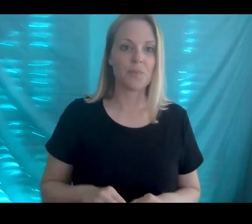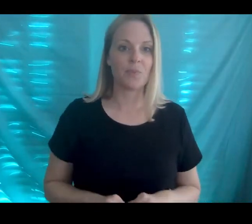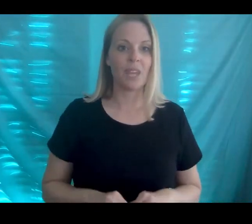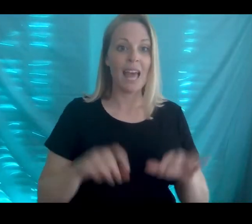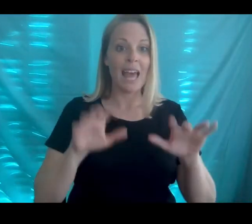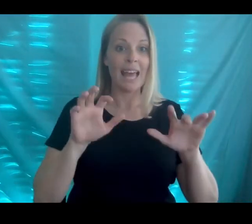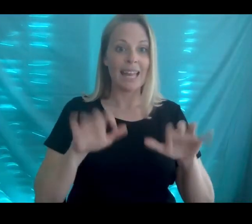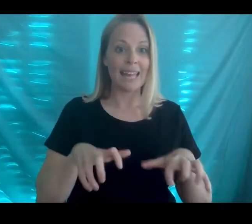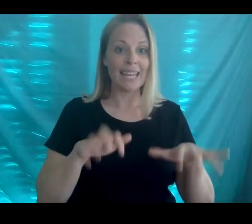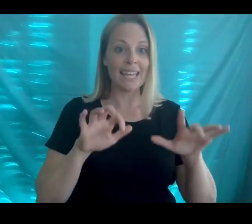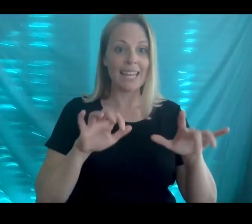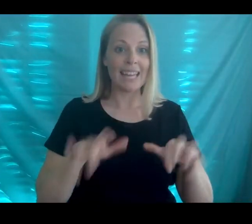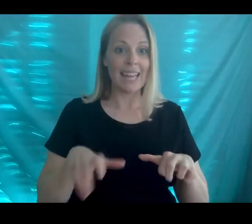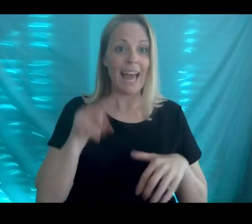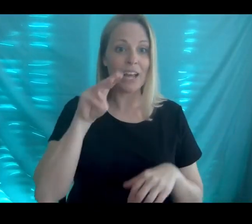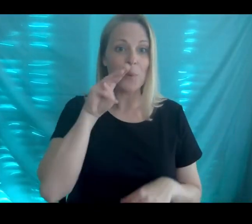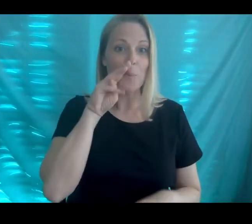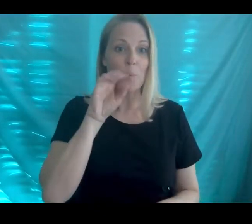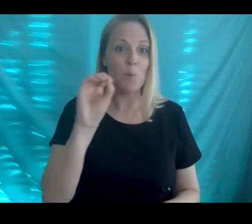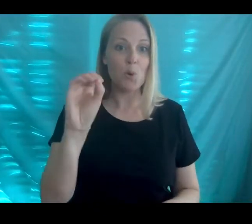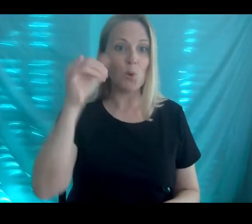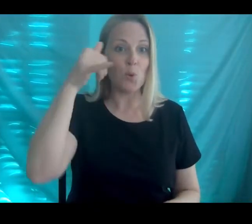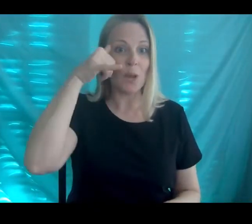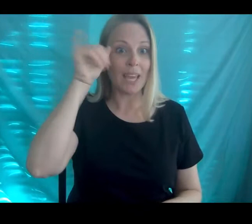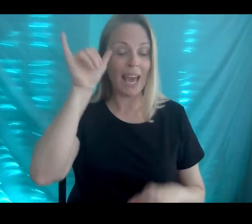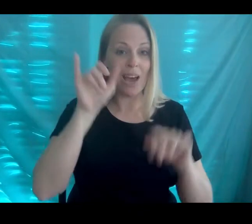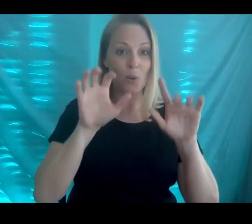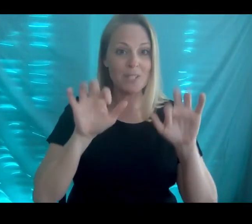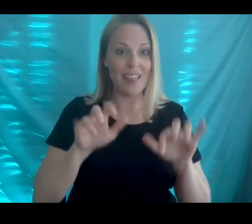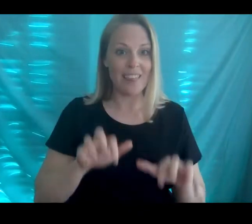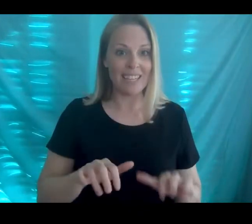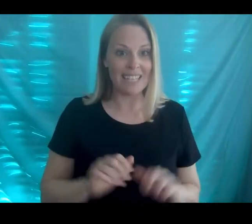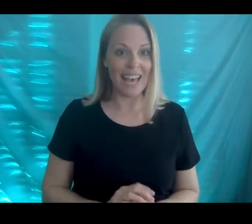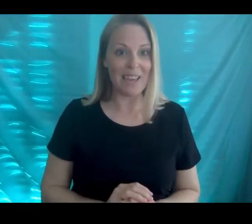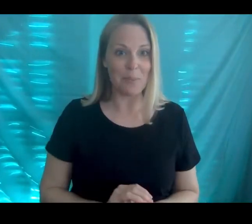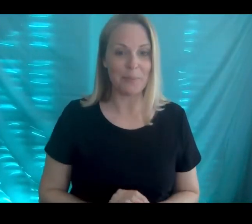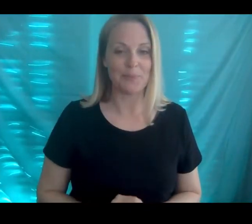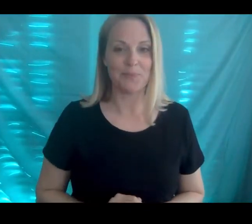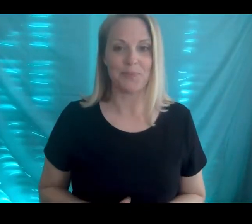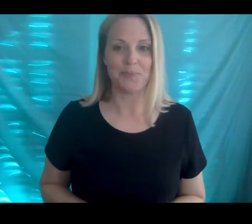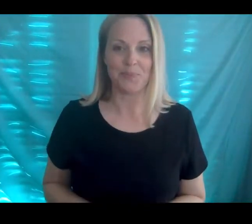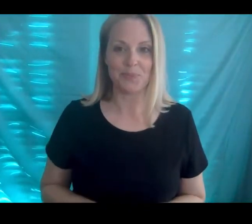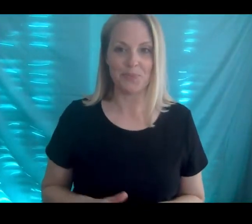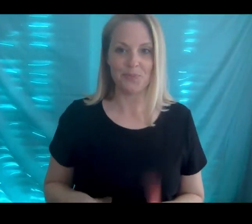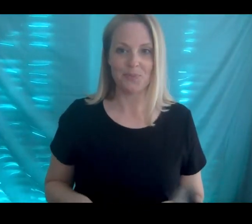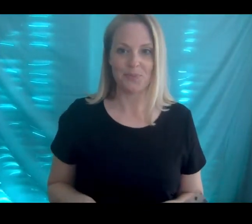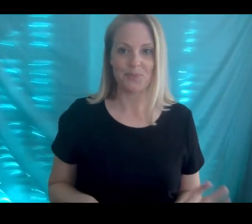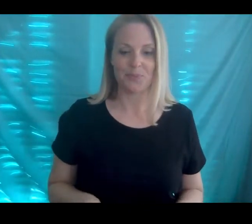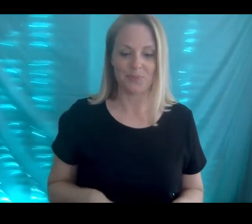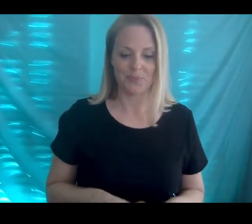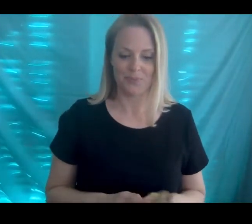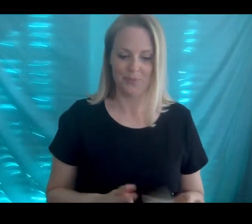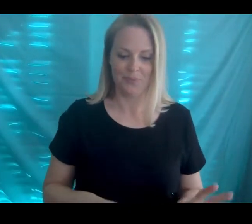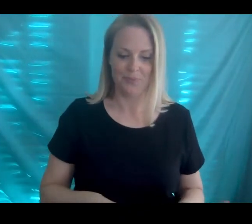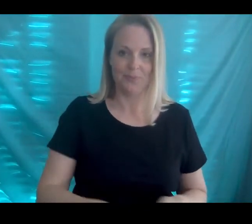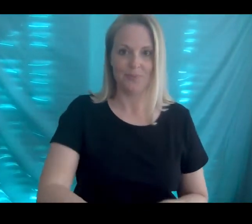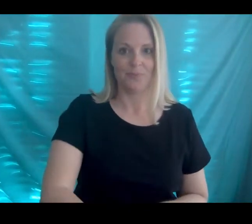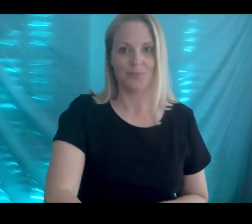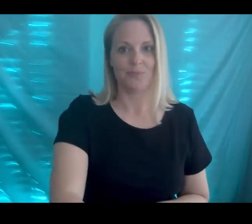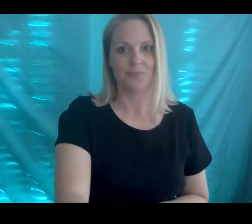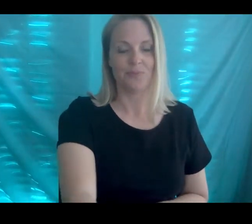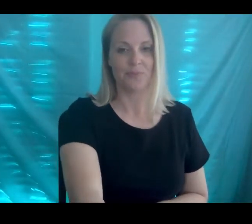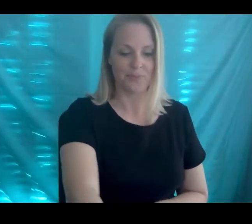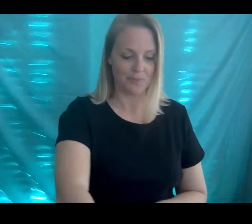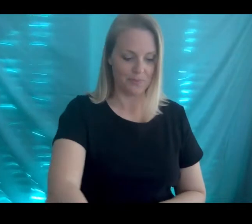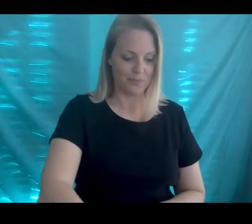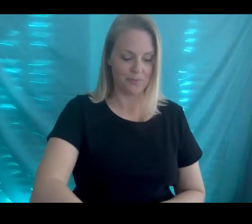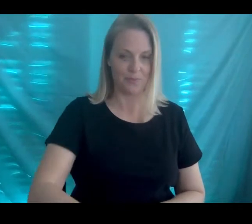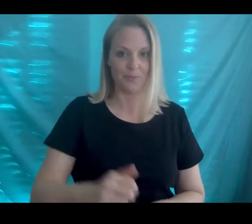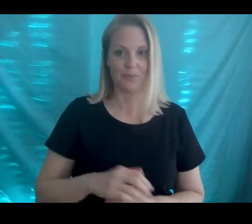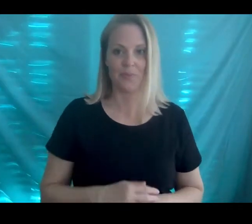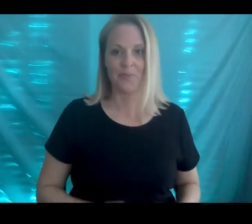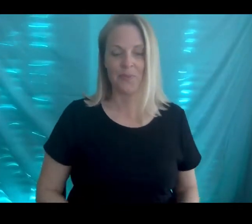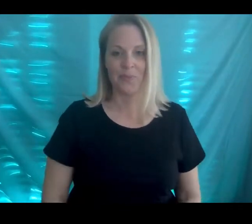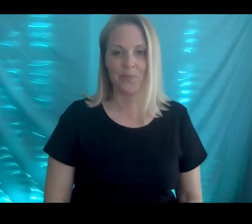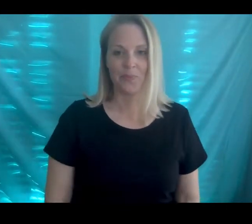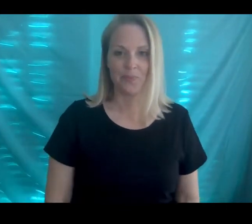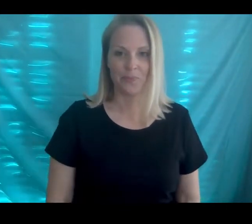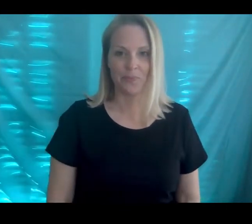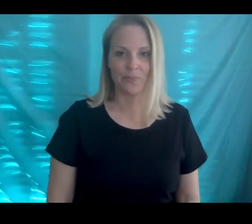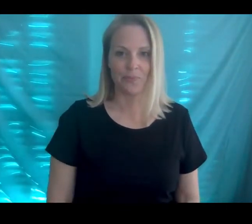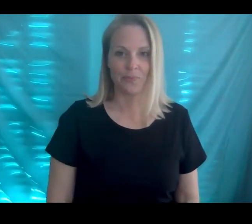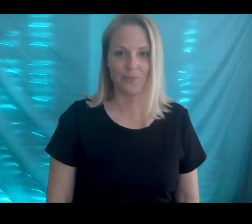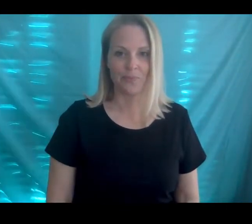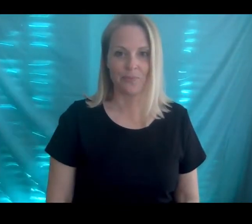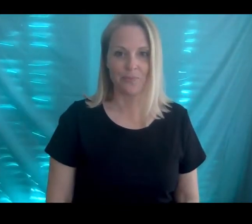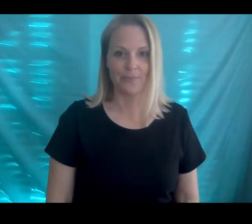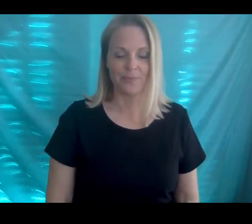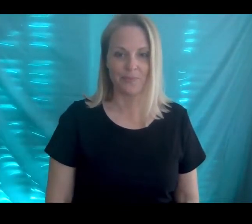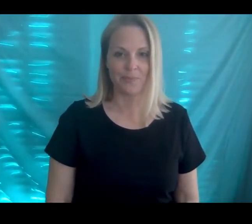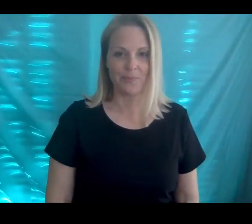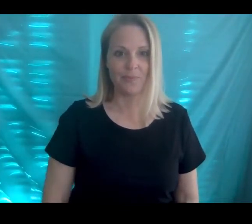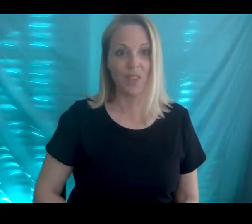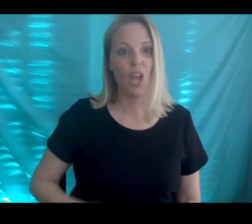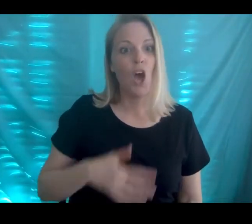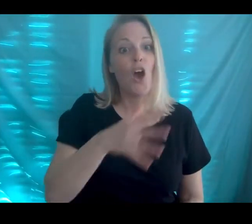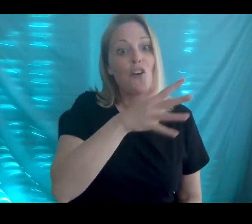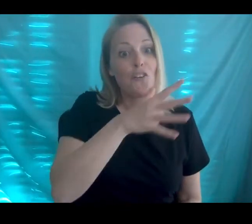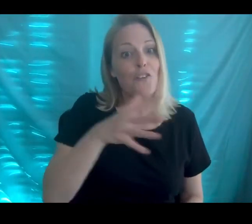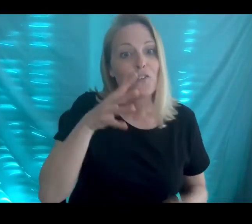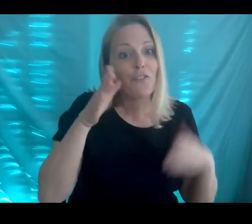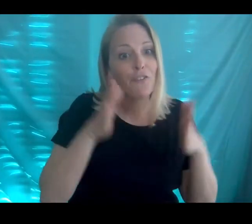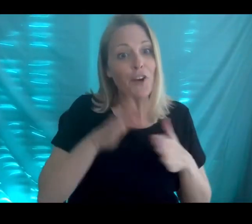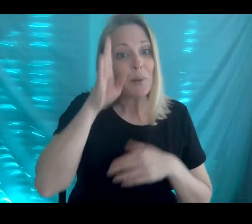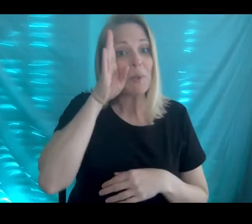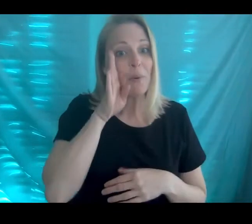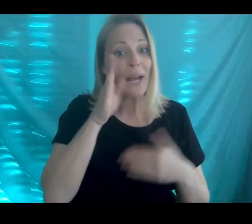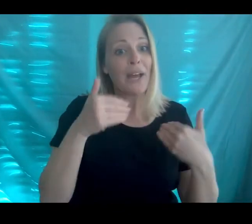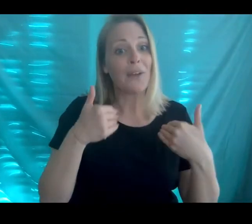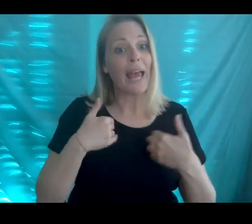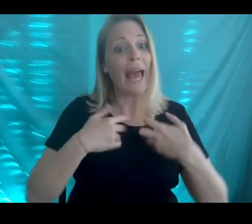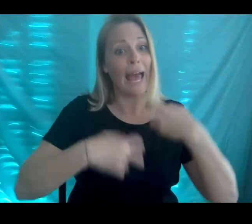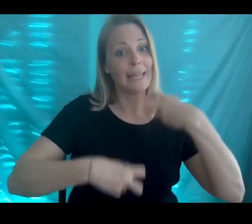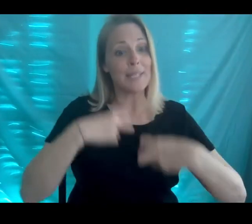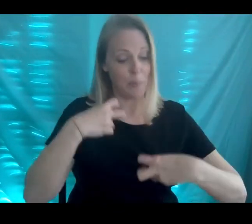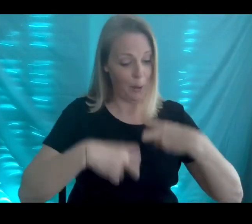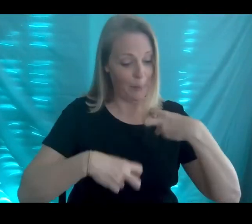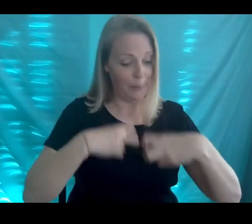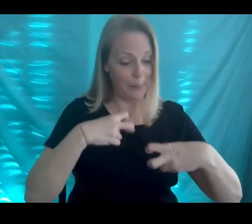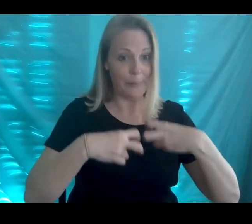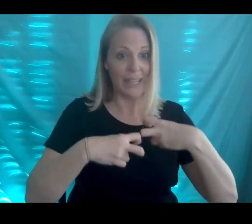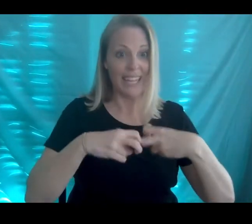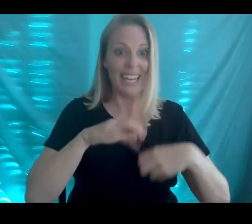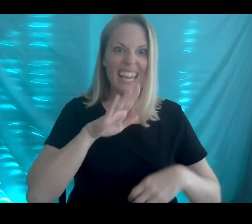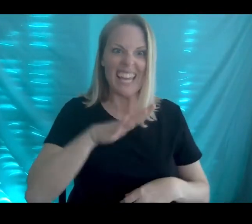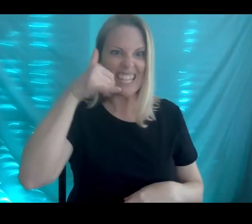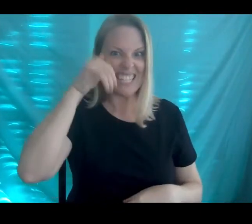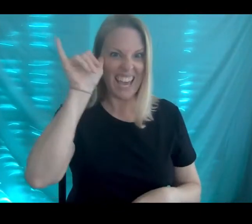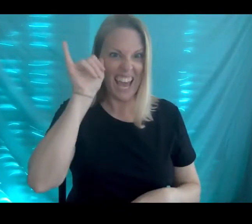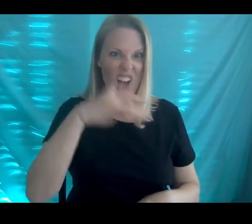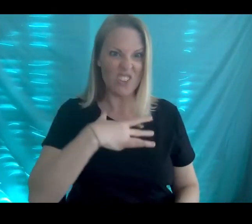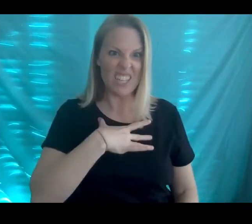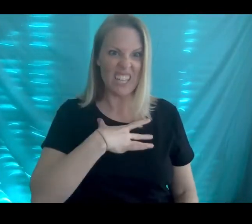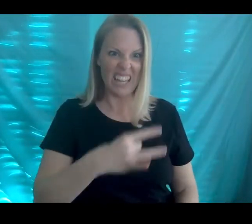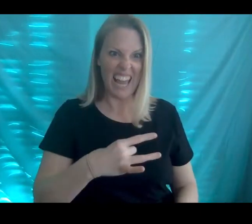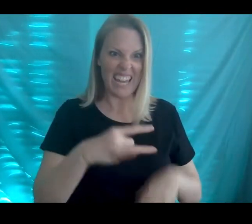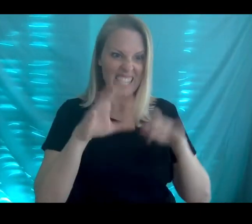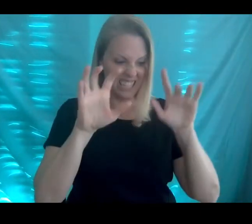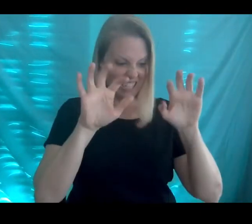click clack moo cows that type Farmer Brown has a problem his cows like to